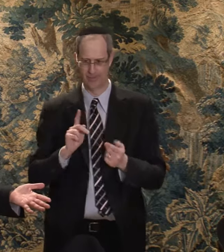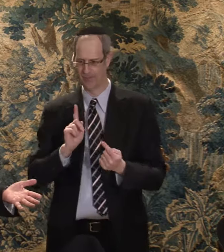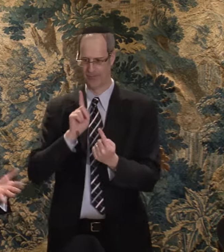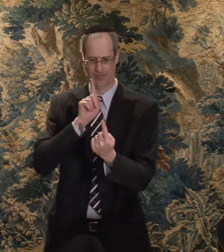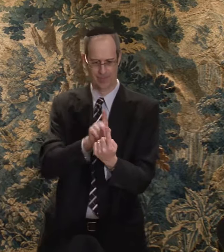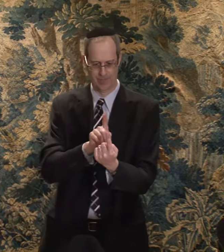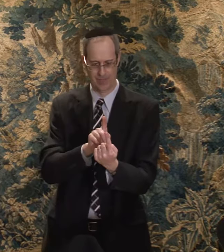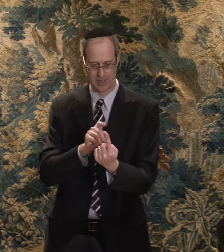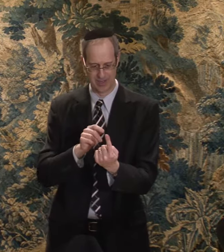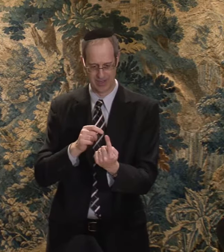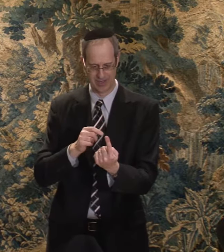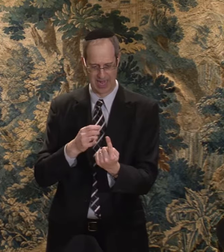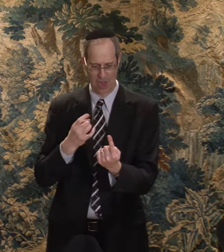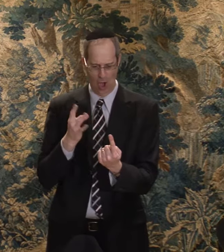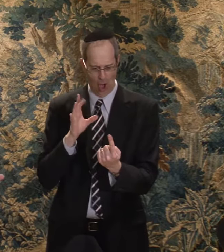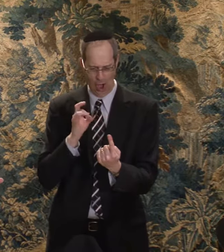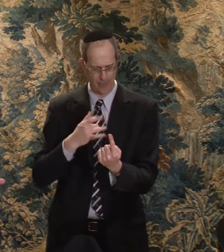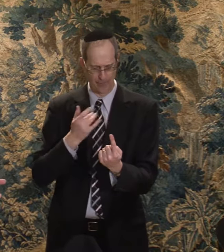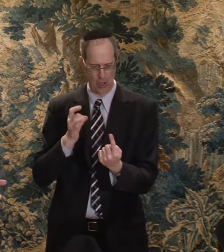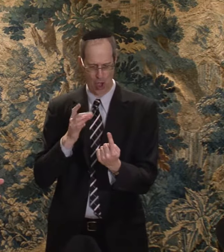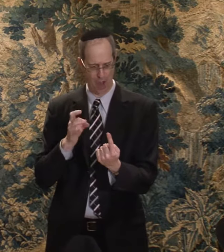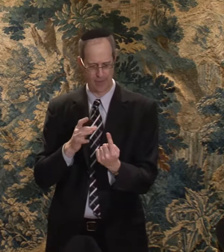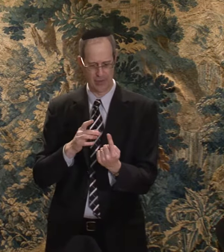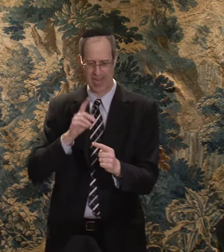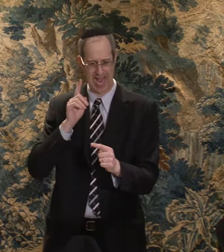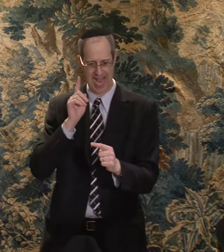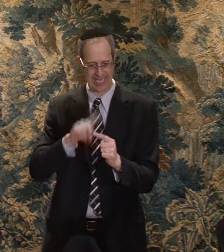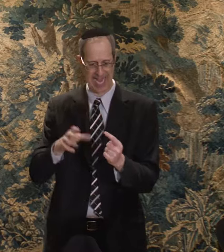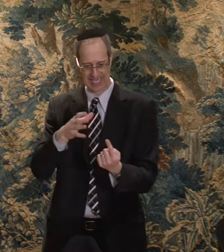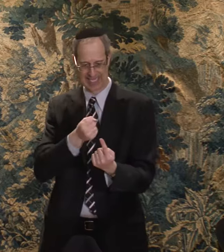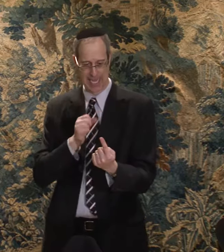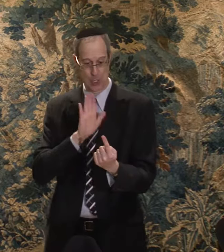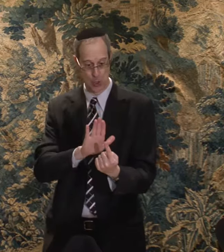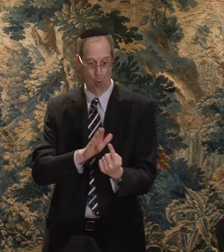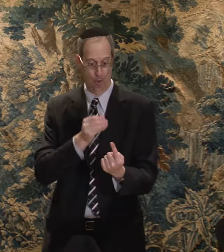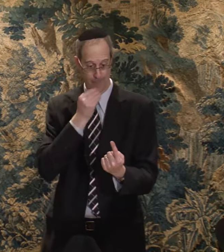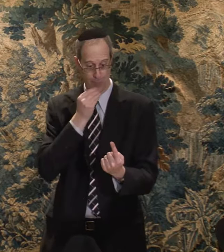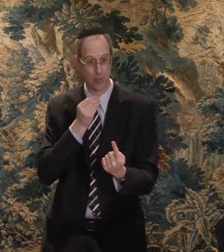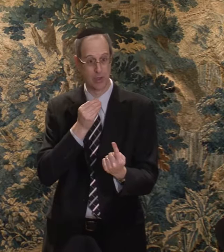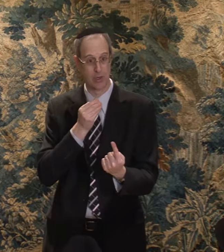feel terrible I don't want to take the rush shivers meal sir up gift of smiles